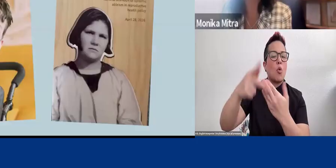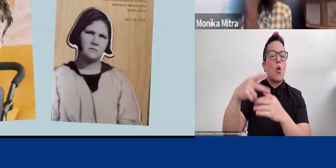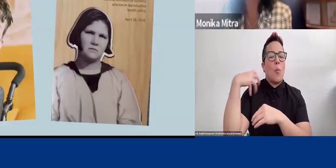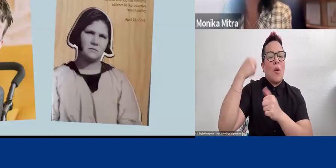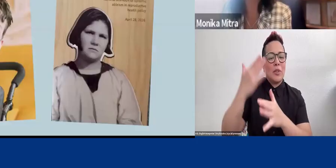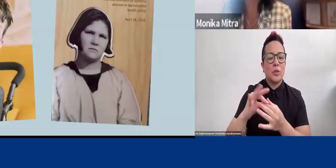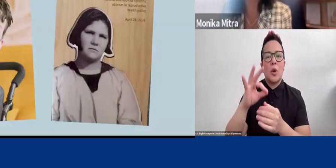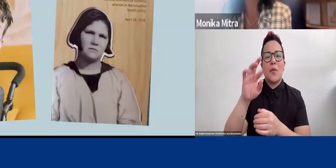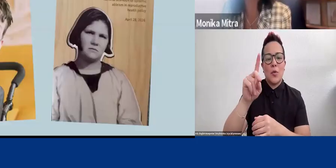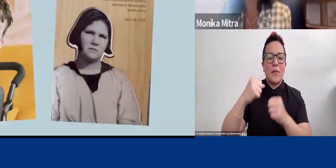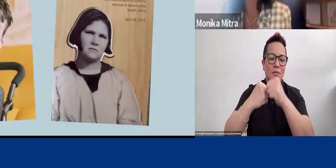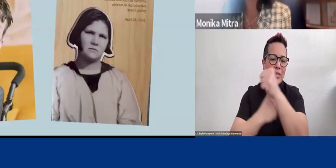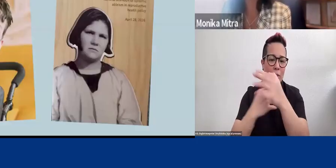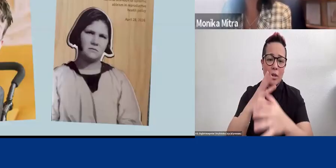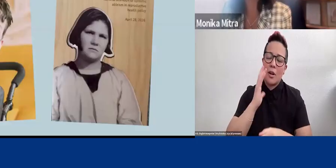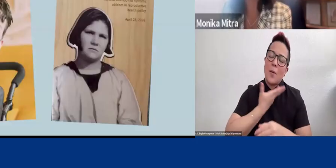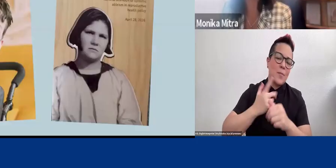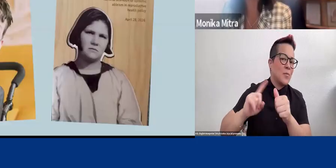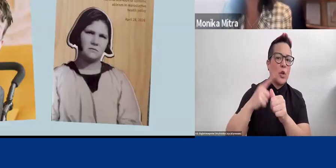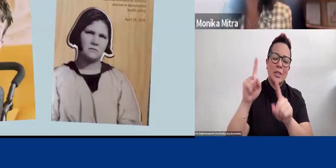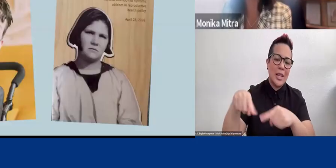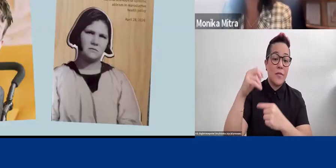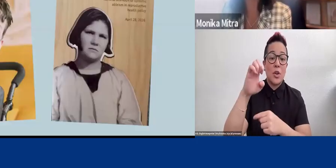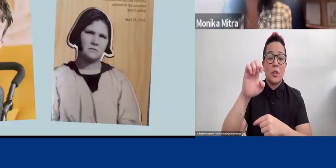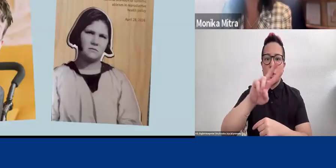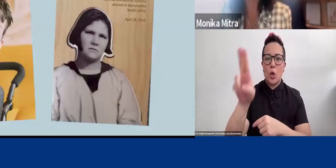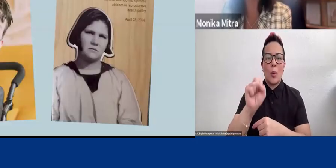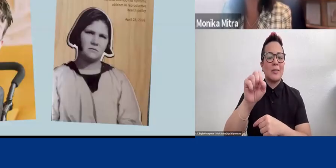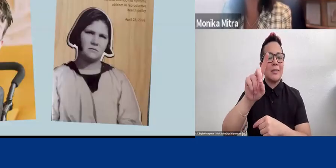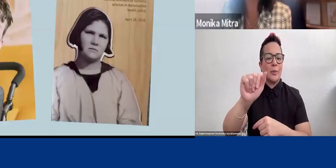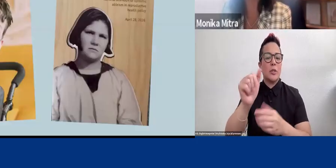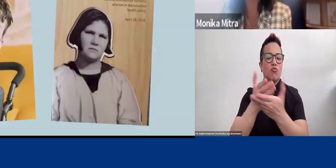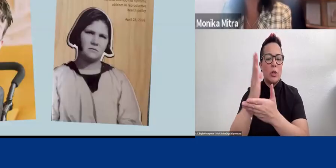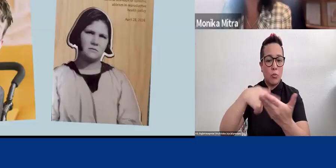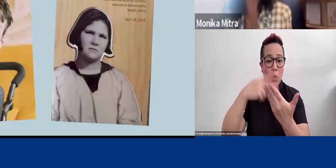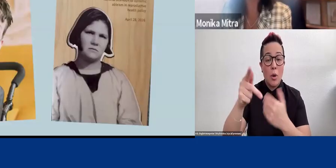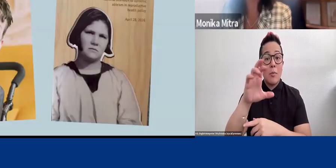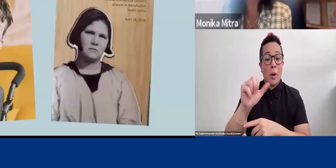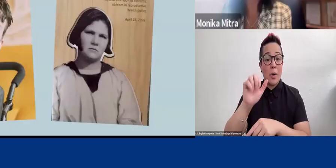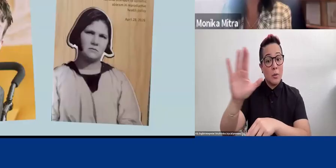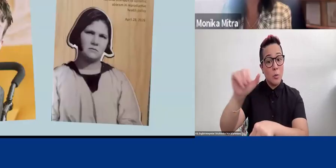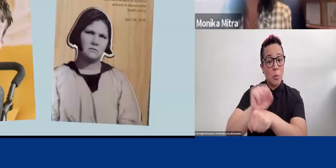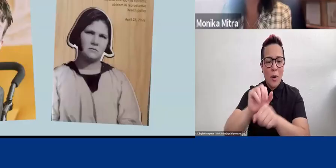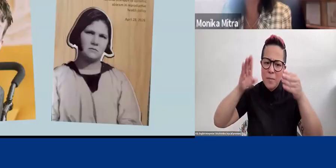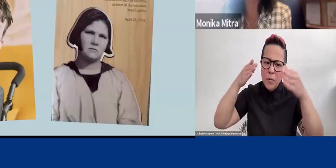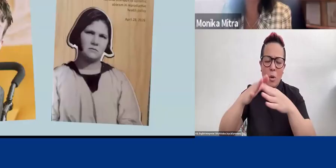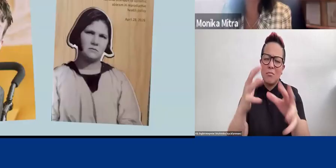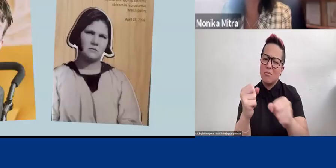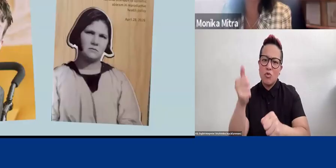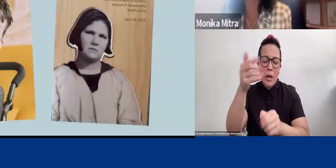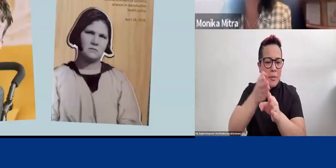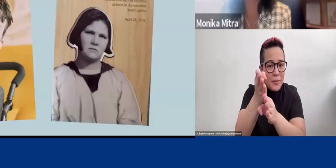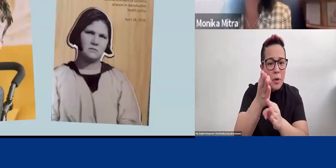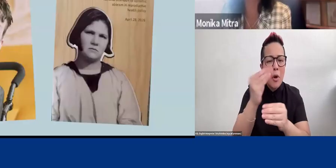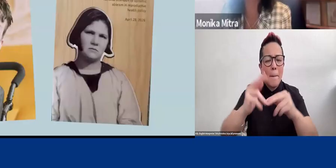Disability Rights Program. Rebecca's work focuses on strengthening the field, building diverse leadership, and advancing disability